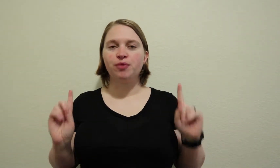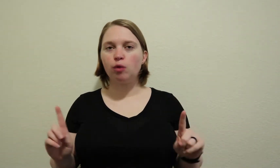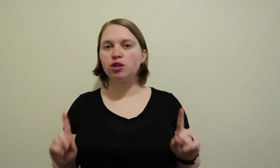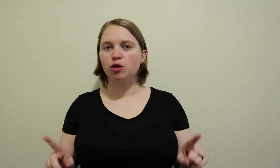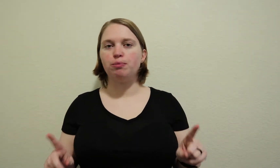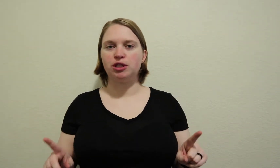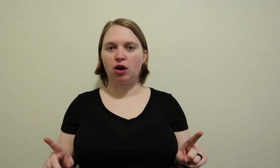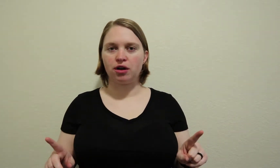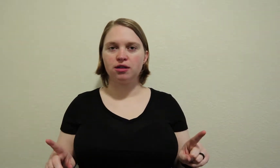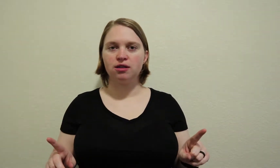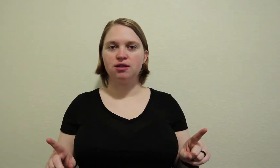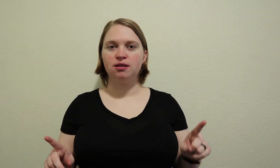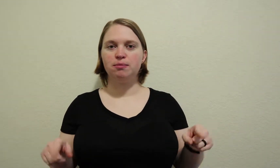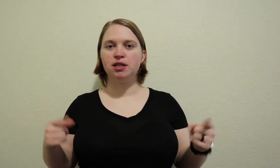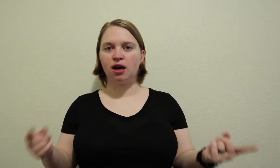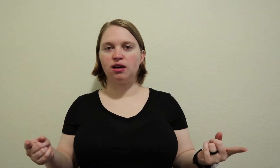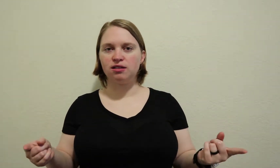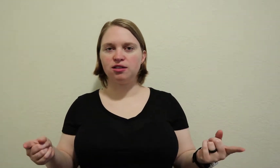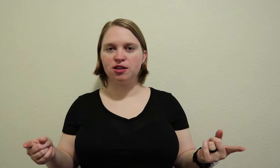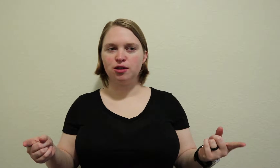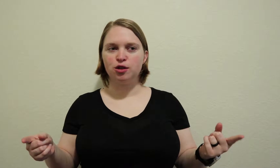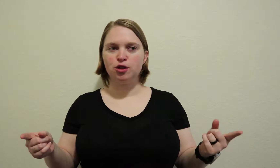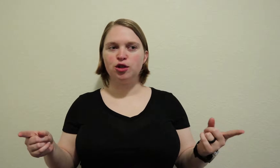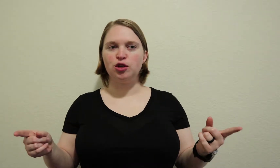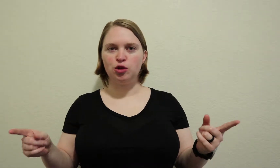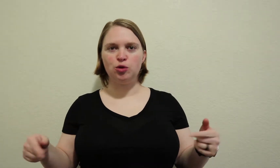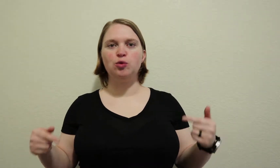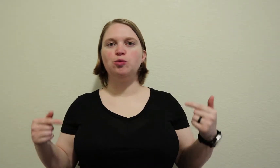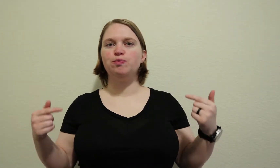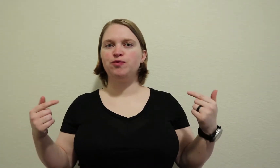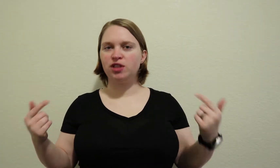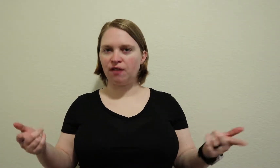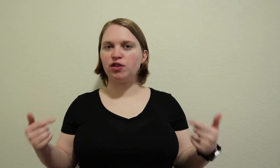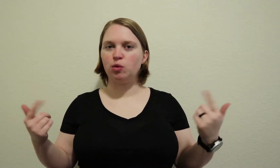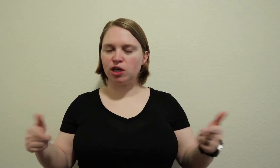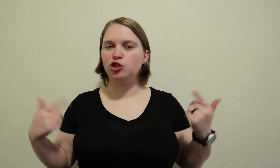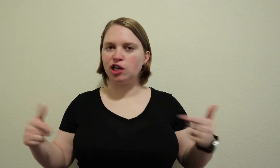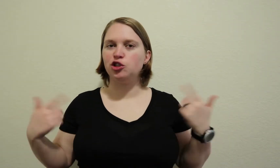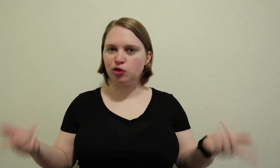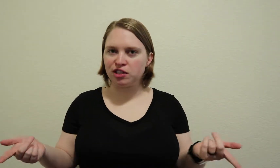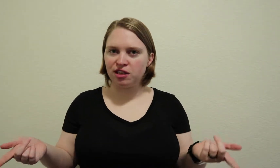That was a little bizarre because you definitely want to change dressing